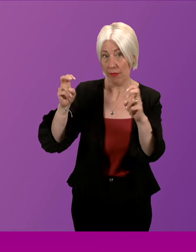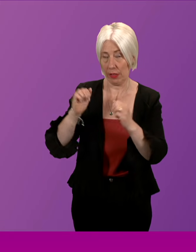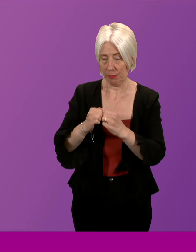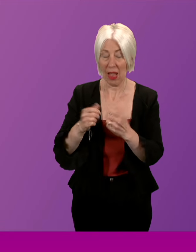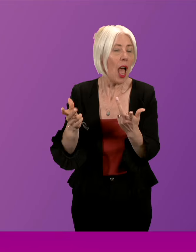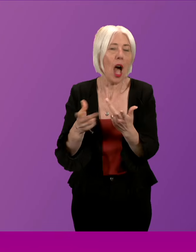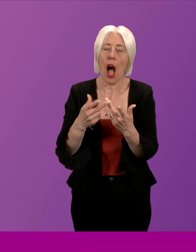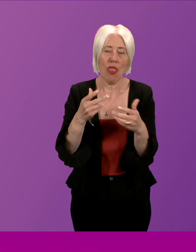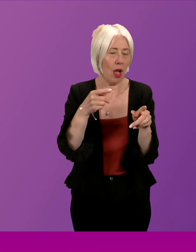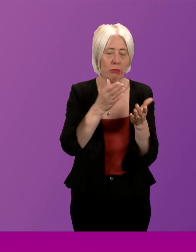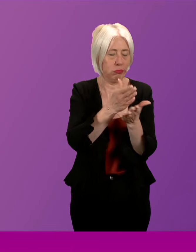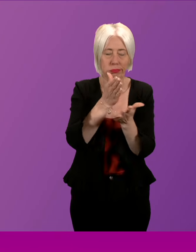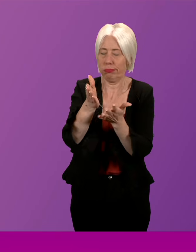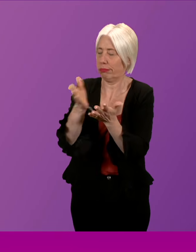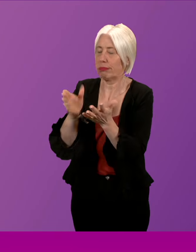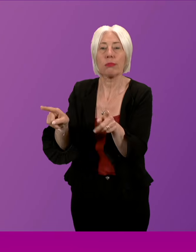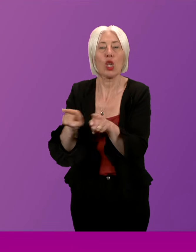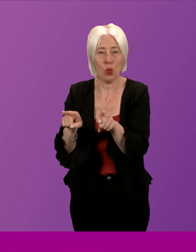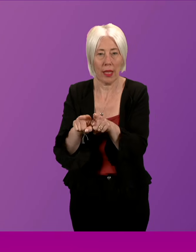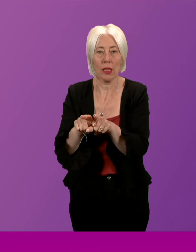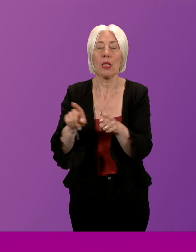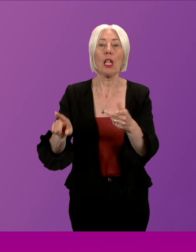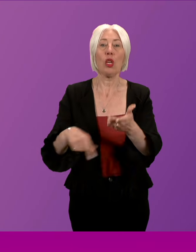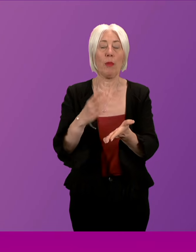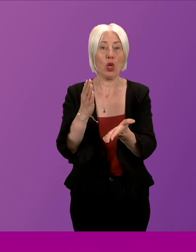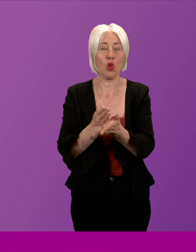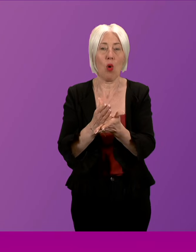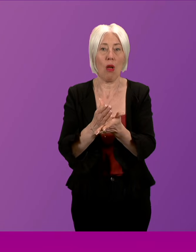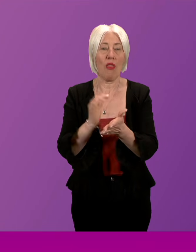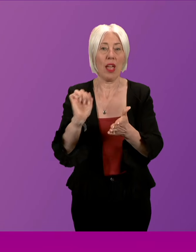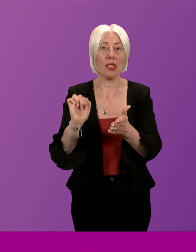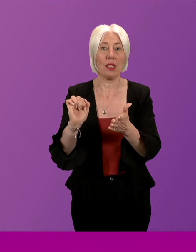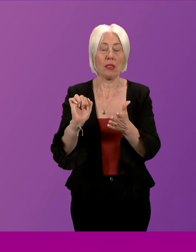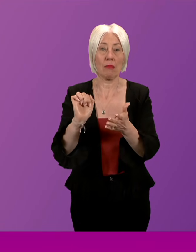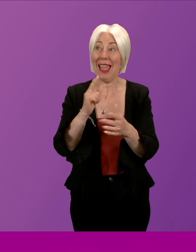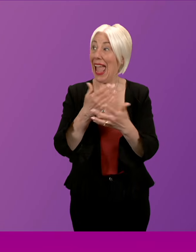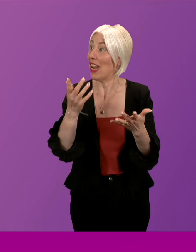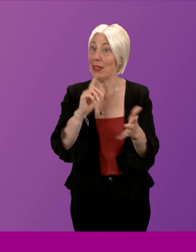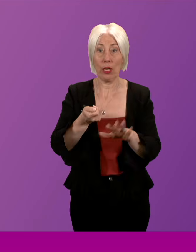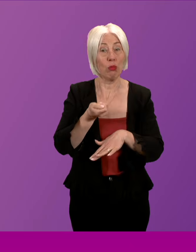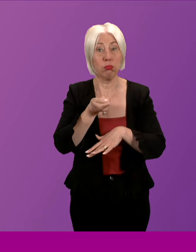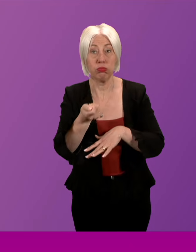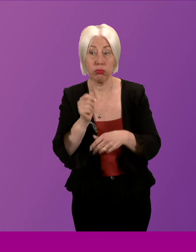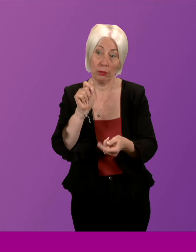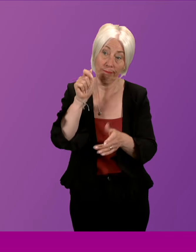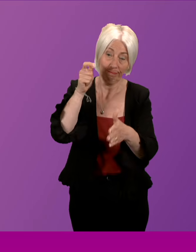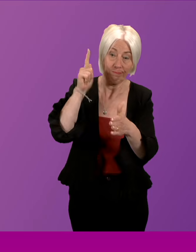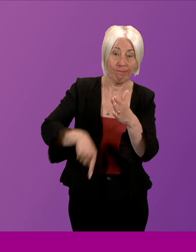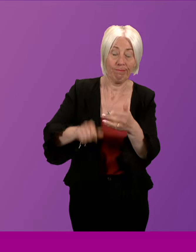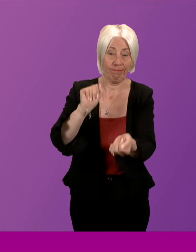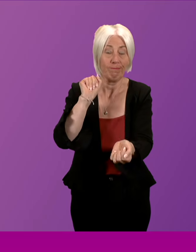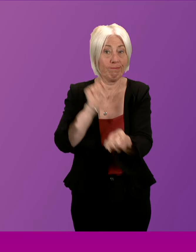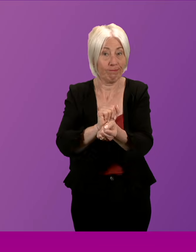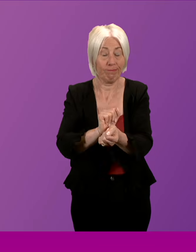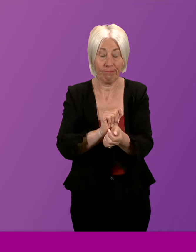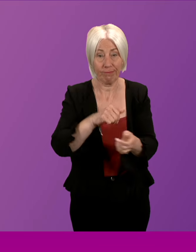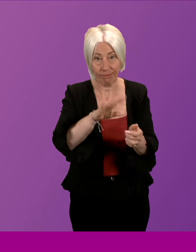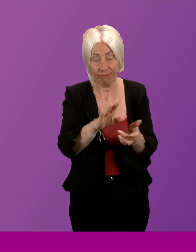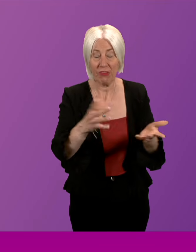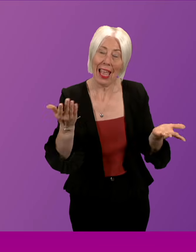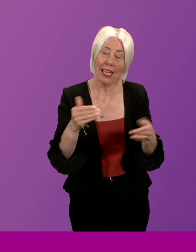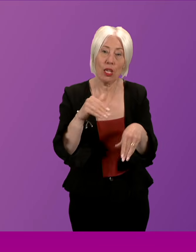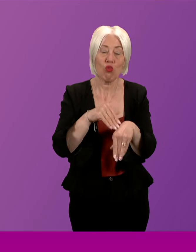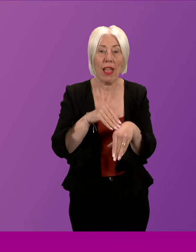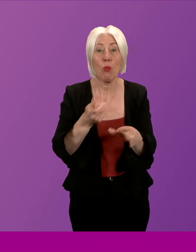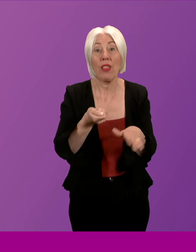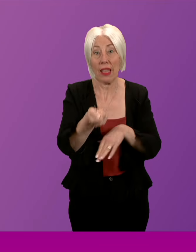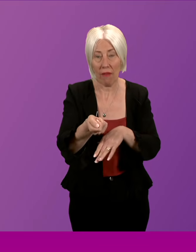which can lead to imprisonment for individuals who are convicted of knife crime offences. The